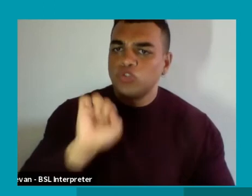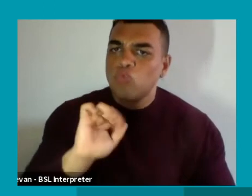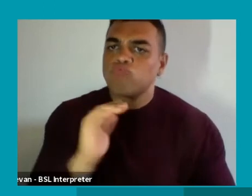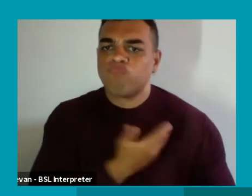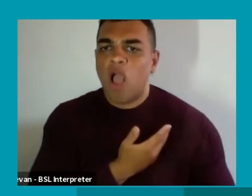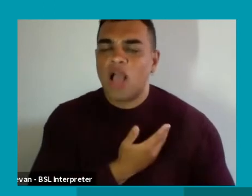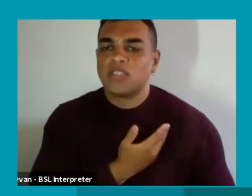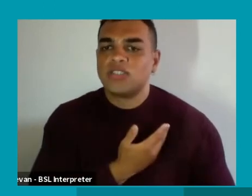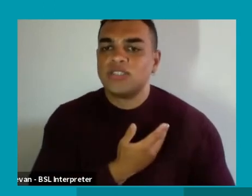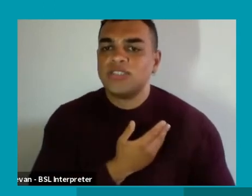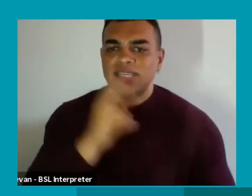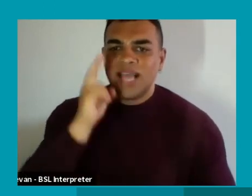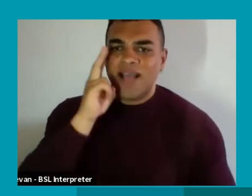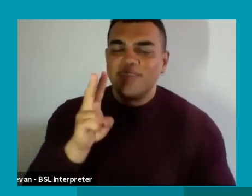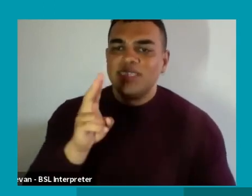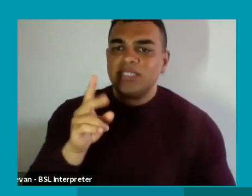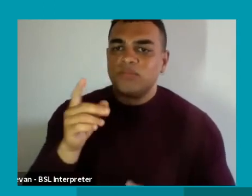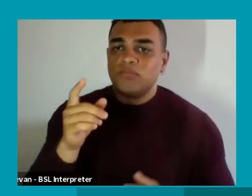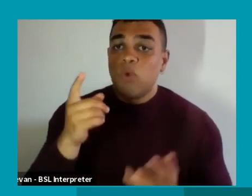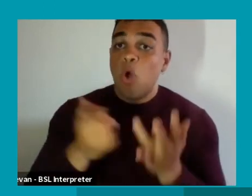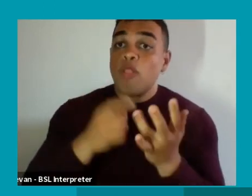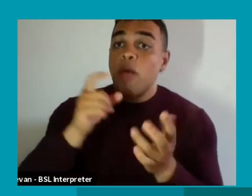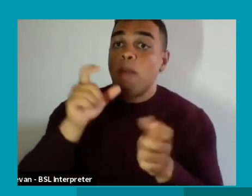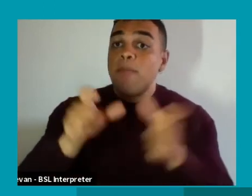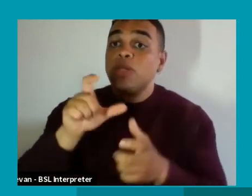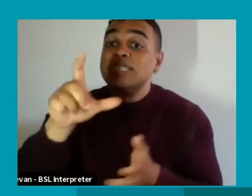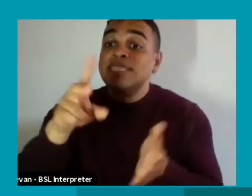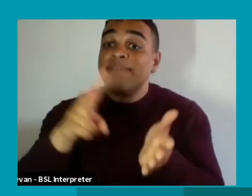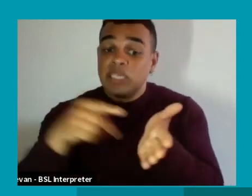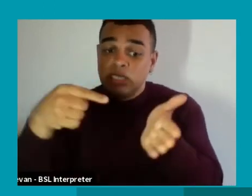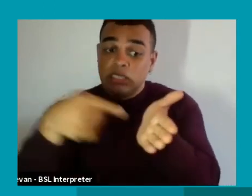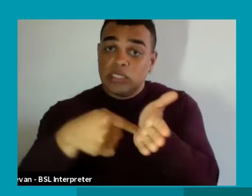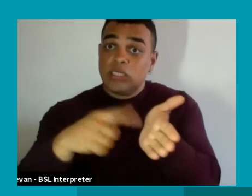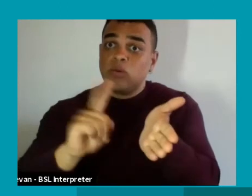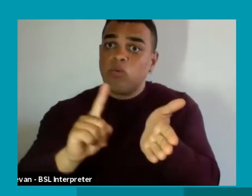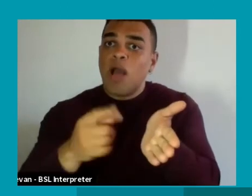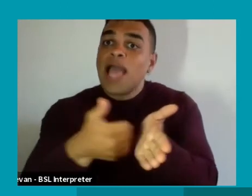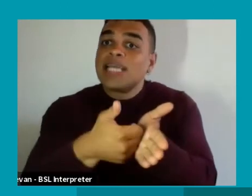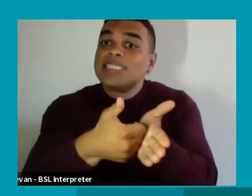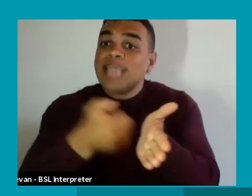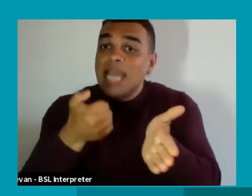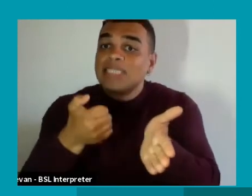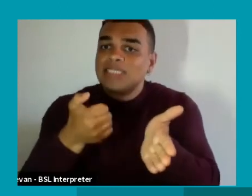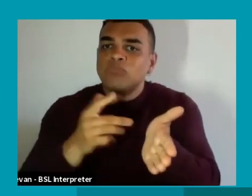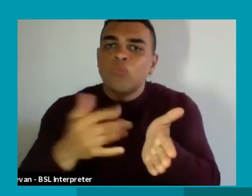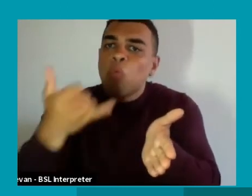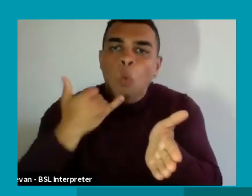text only next to the phone number. It's arguable that that would reveal the fact that you're deaf and